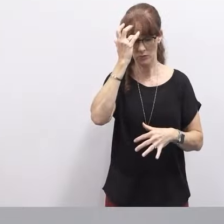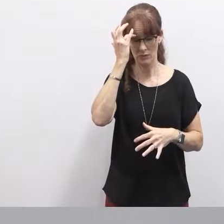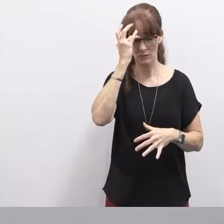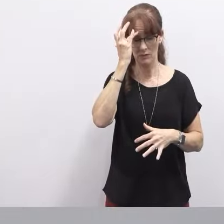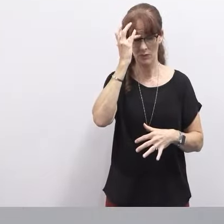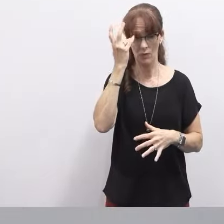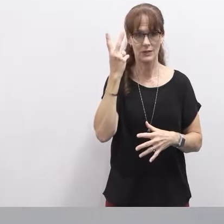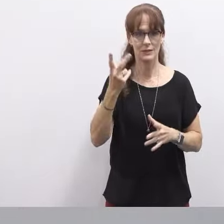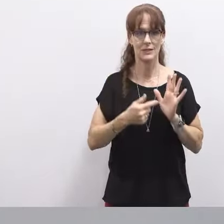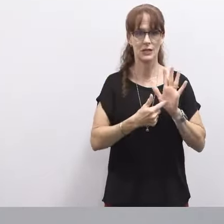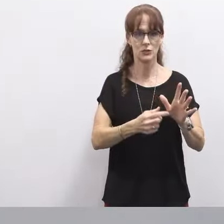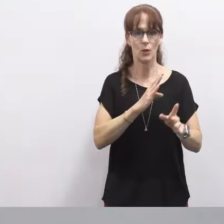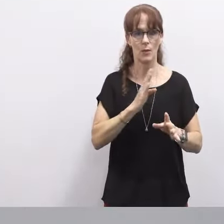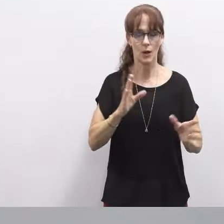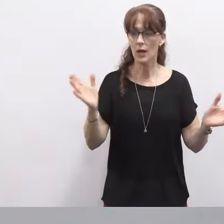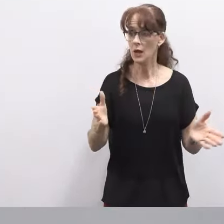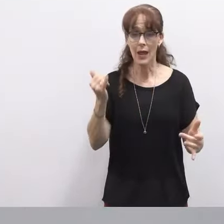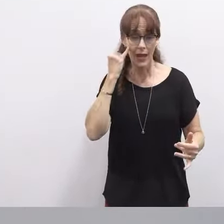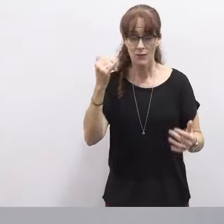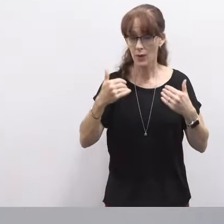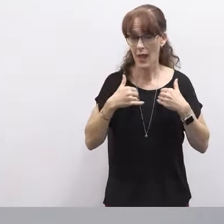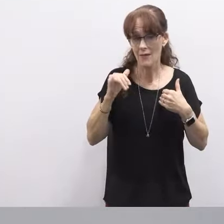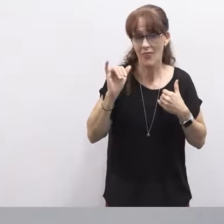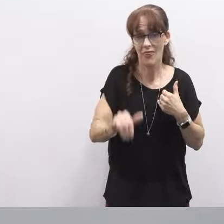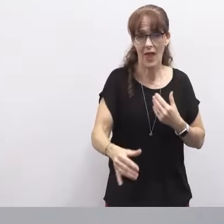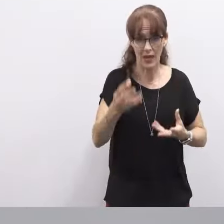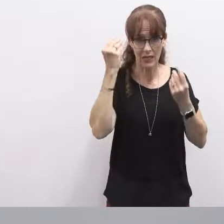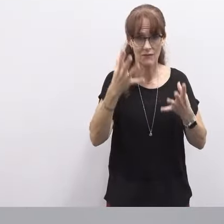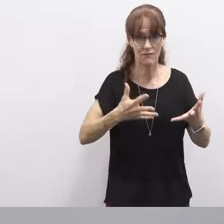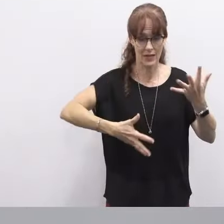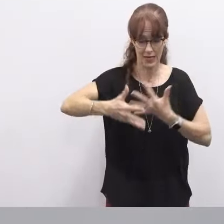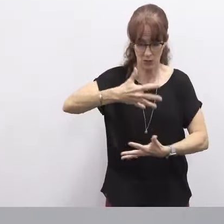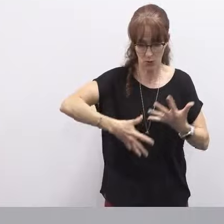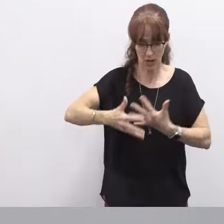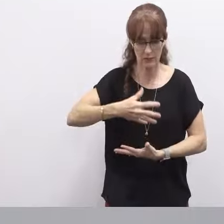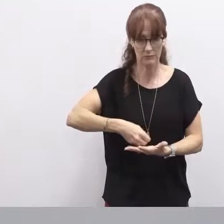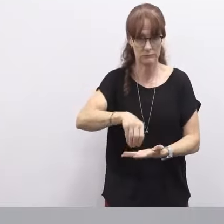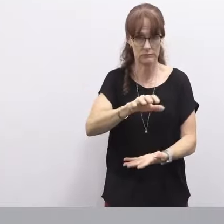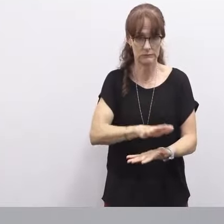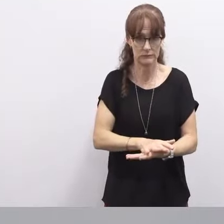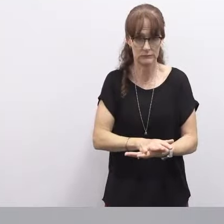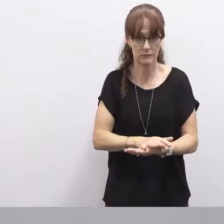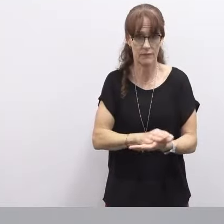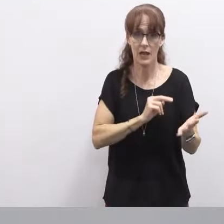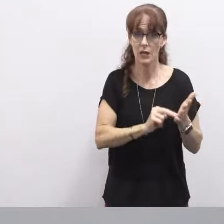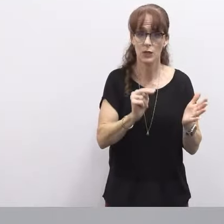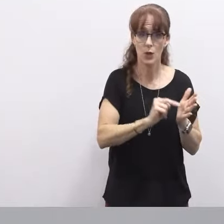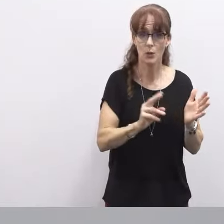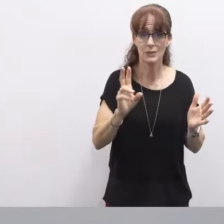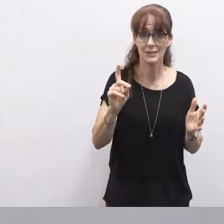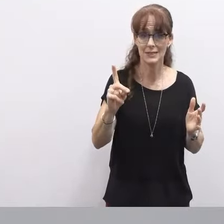So that's why I'm encouraging if we have that interaction and again, notes or data. True. - Right?